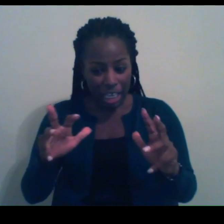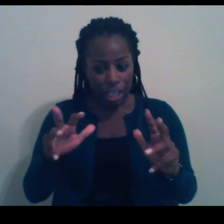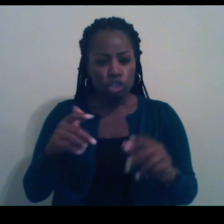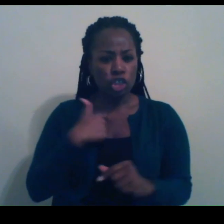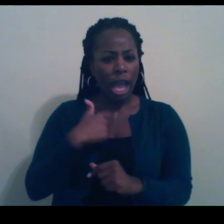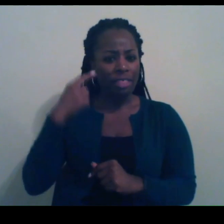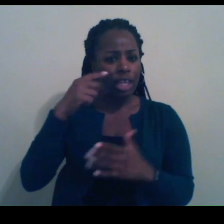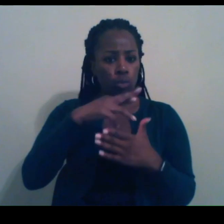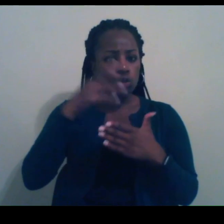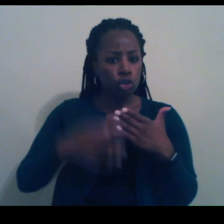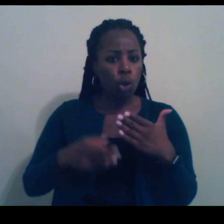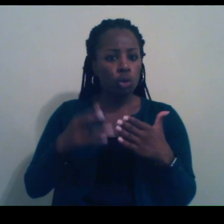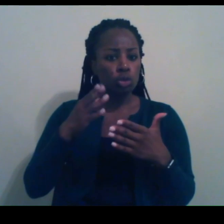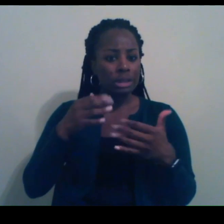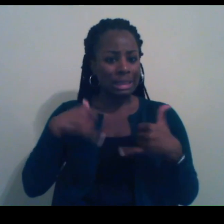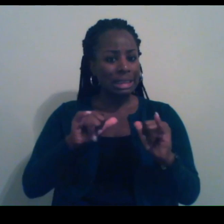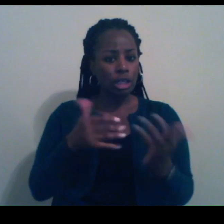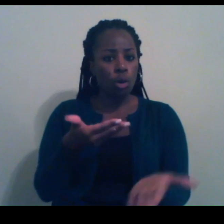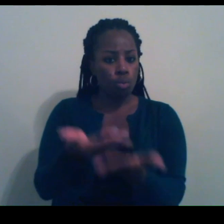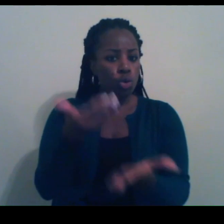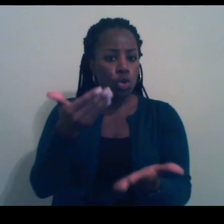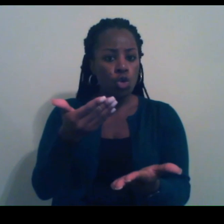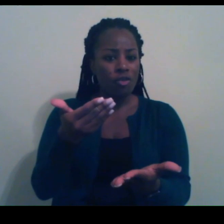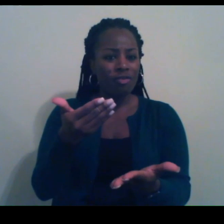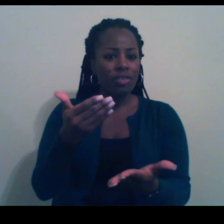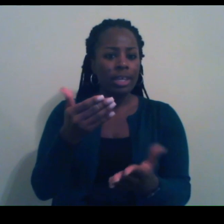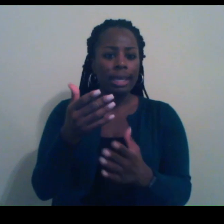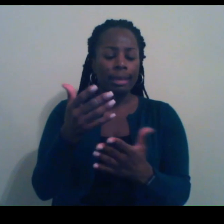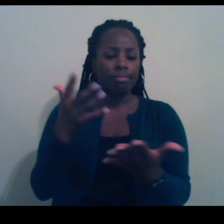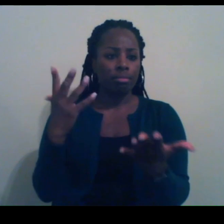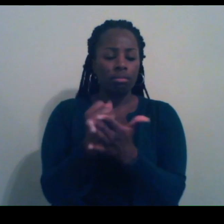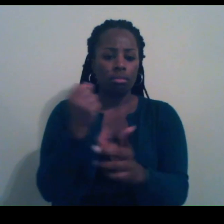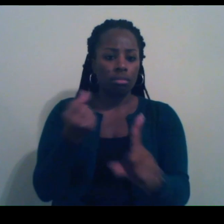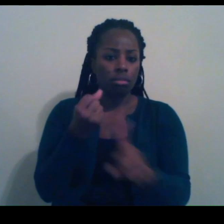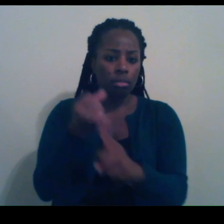happens in real time which is the reason why we do this so frequently is that